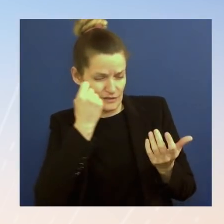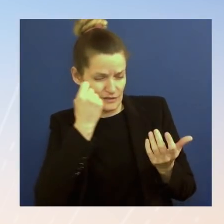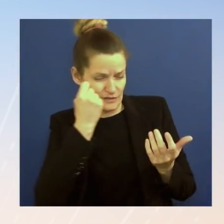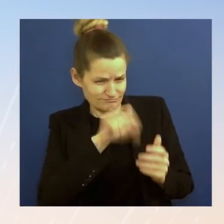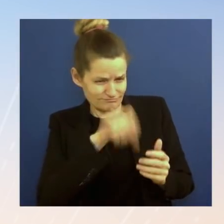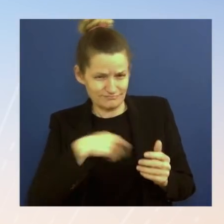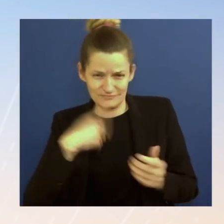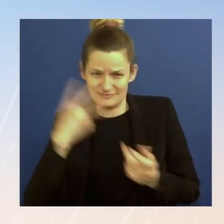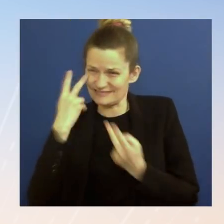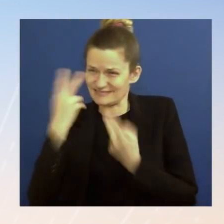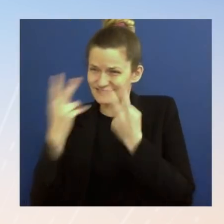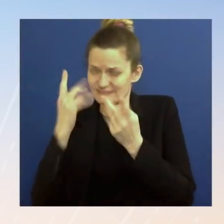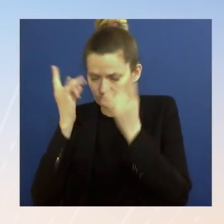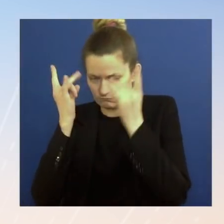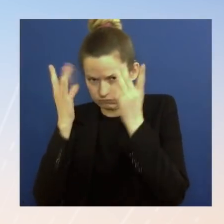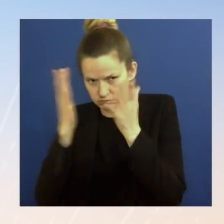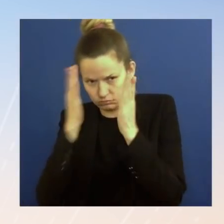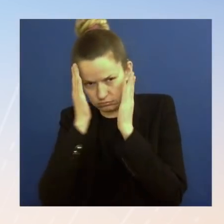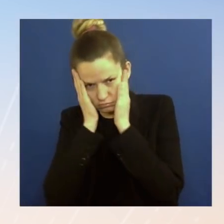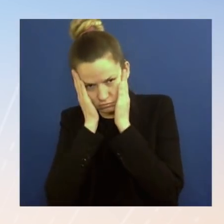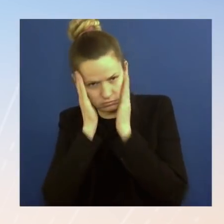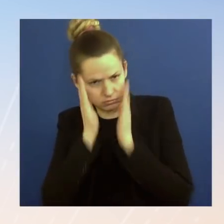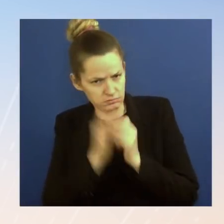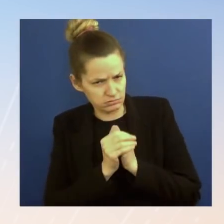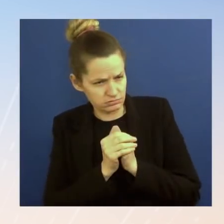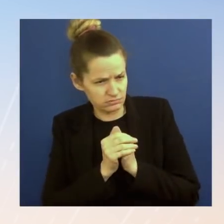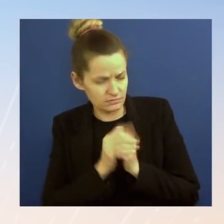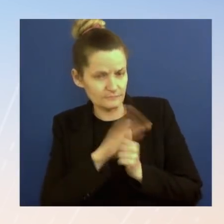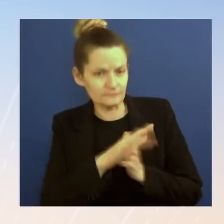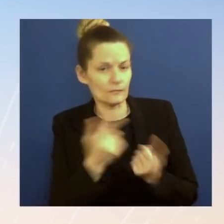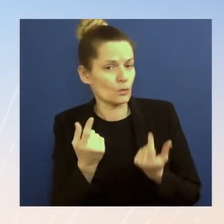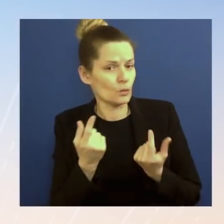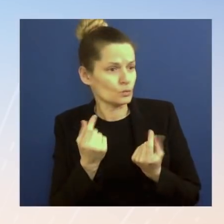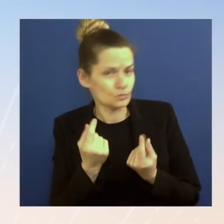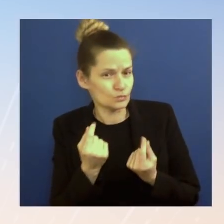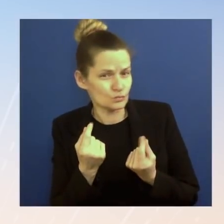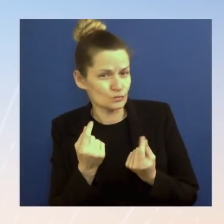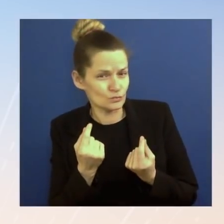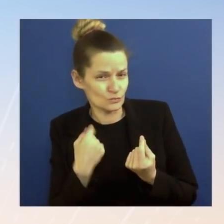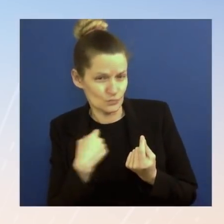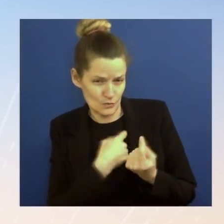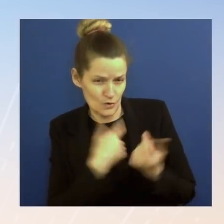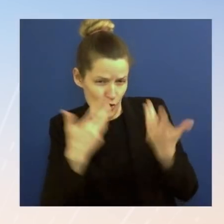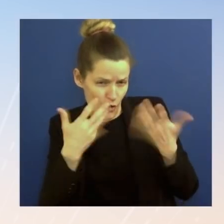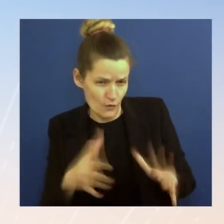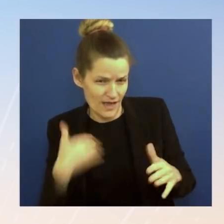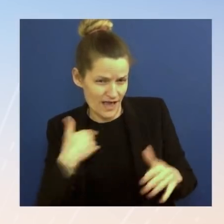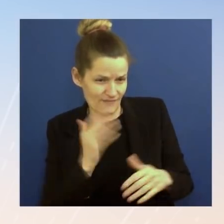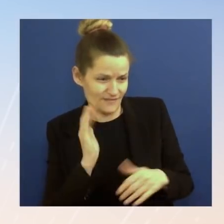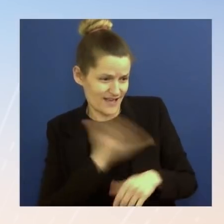led the Russian financial system to be on the brink of collapse. We have provided more military assistance